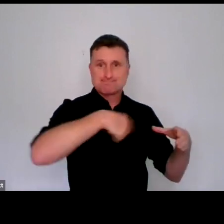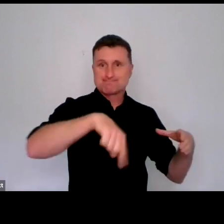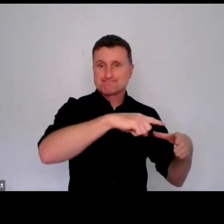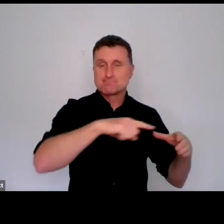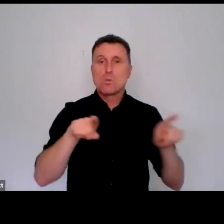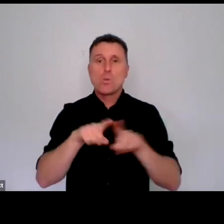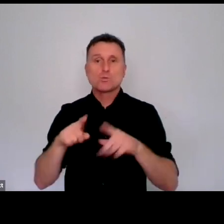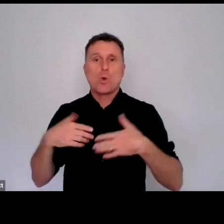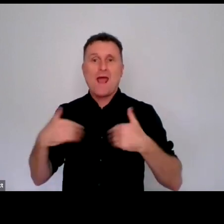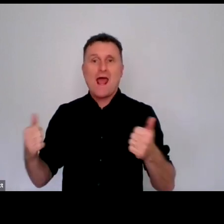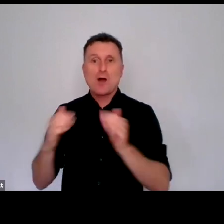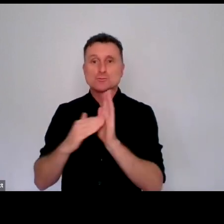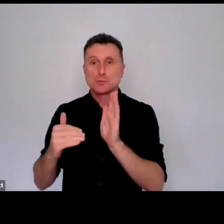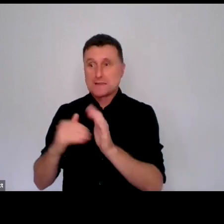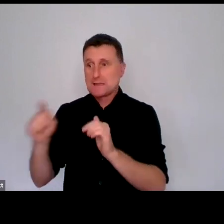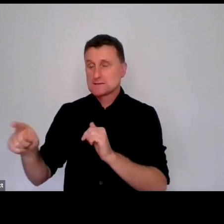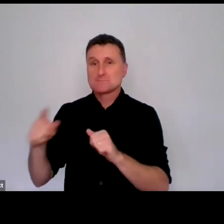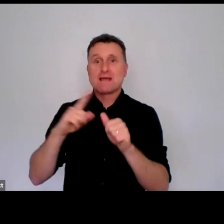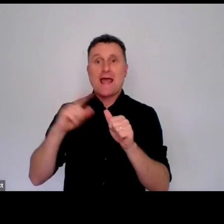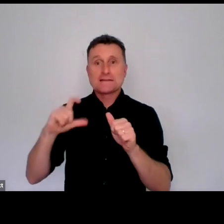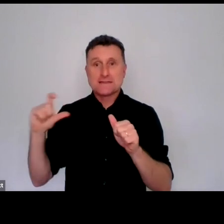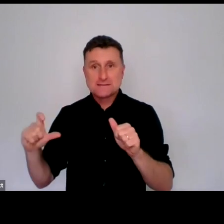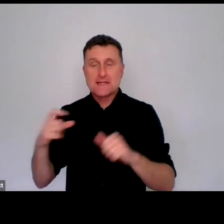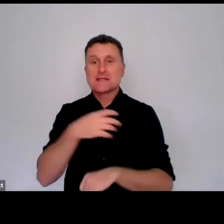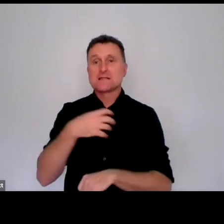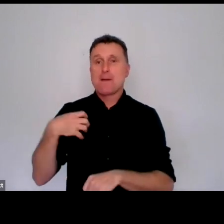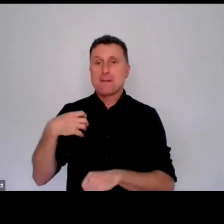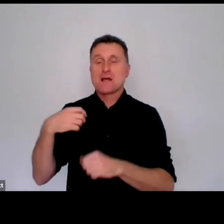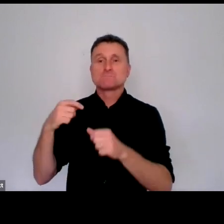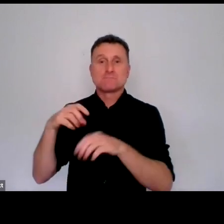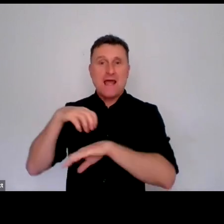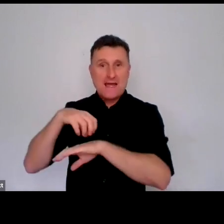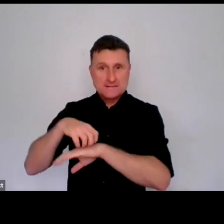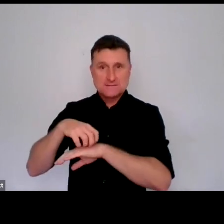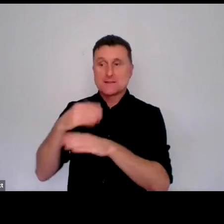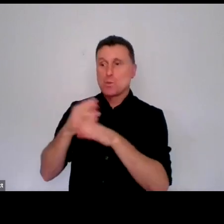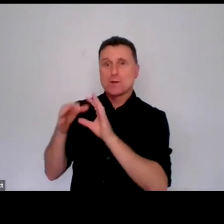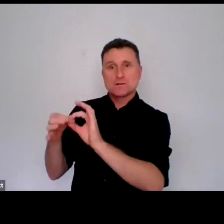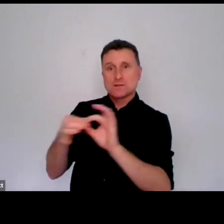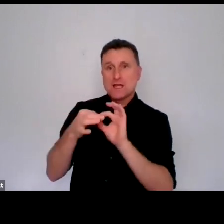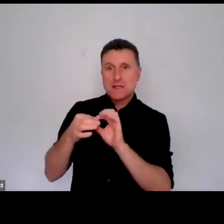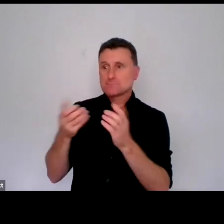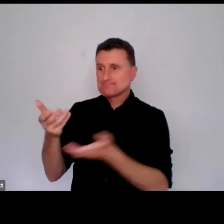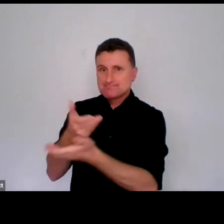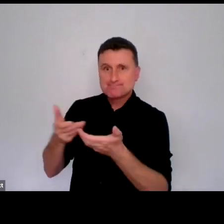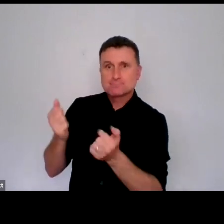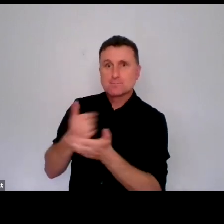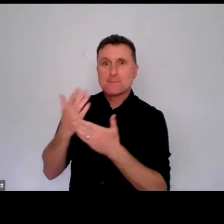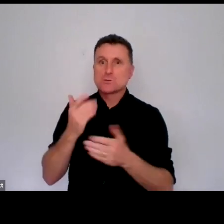ACC and other government agencies to make sure that we’re being consistent in how we approach the development of that workforce.